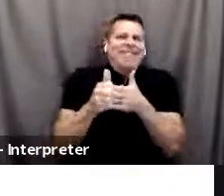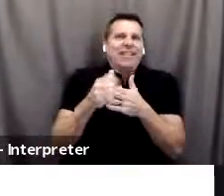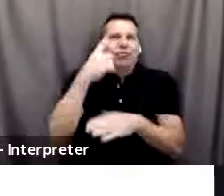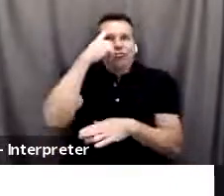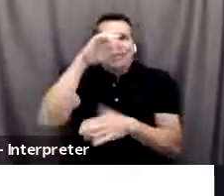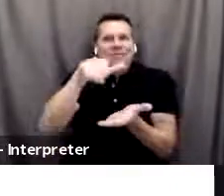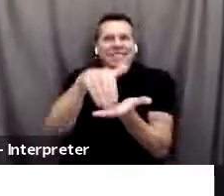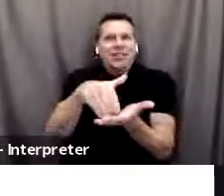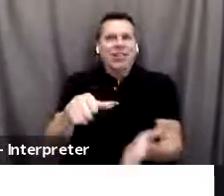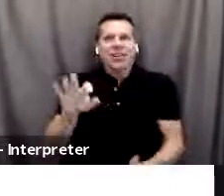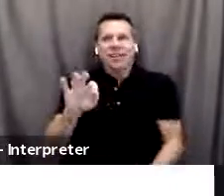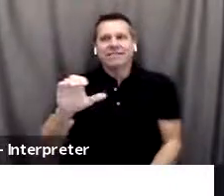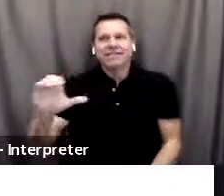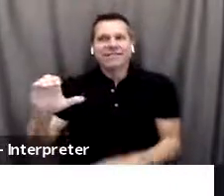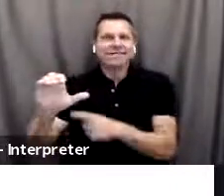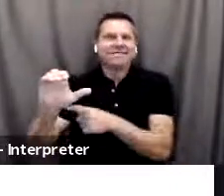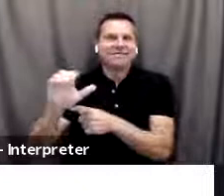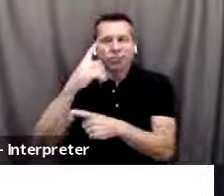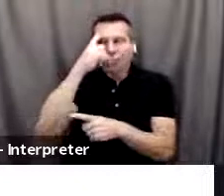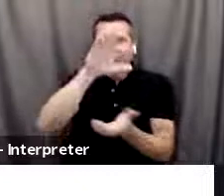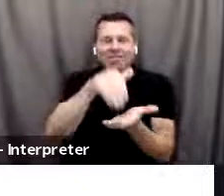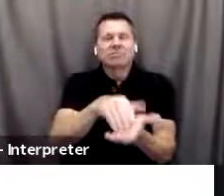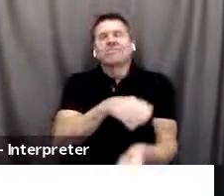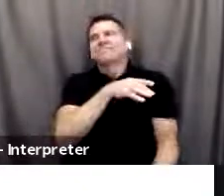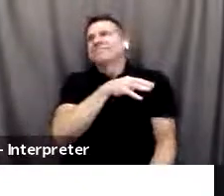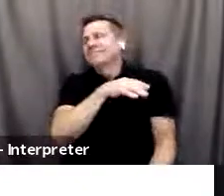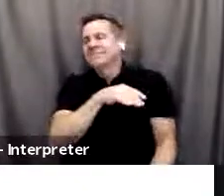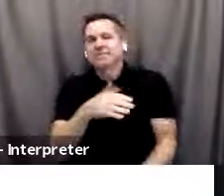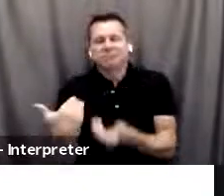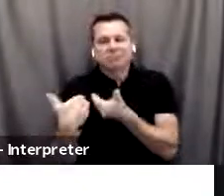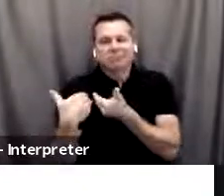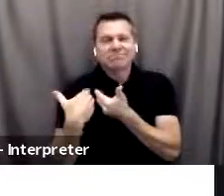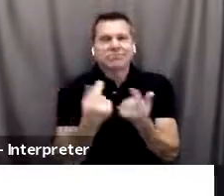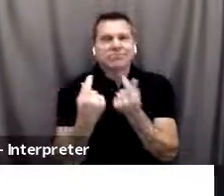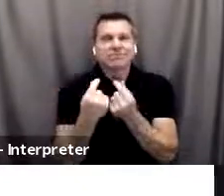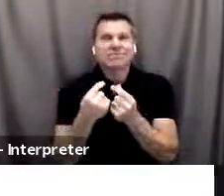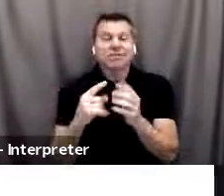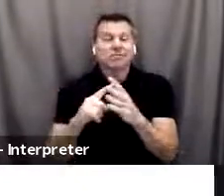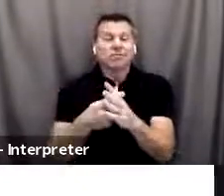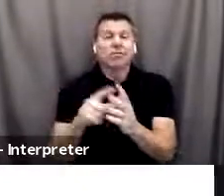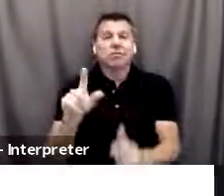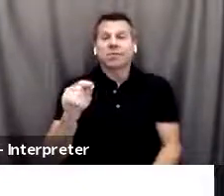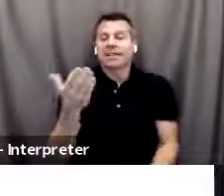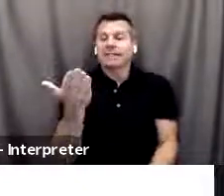because of all the great things that they've been able to do since their inception in 2015. So with that being said, I'm just going